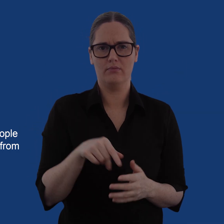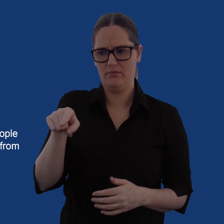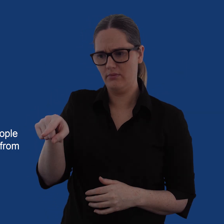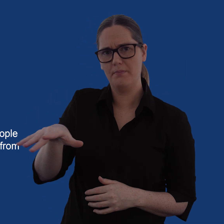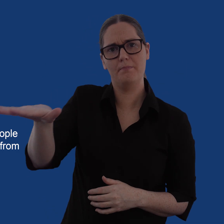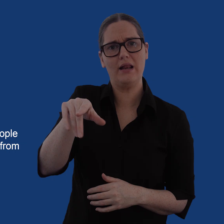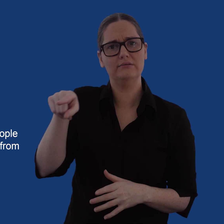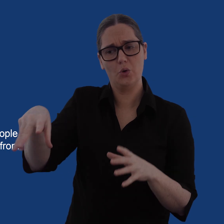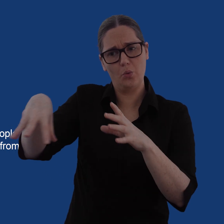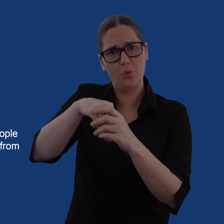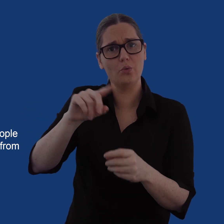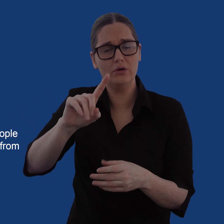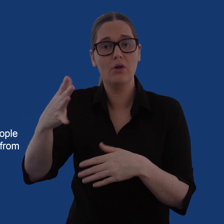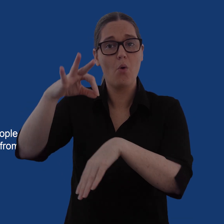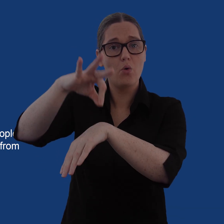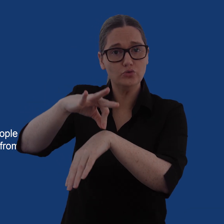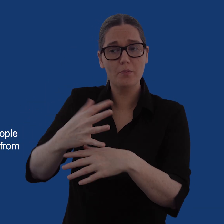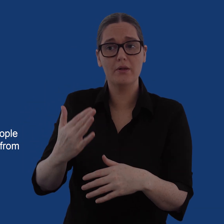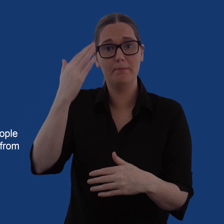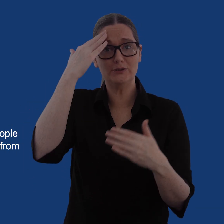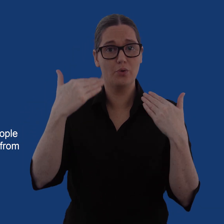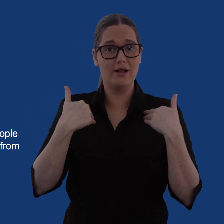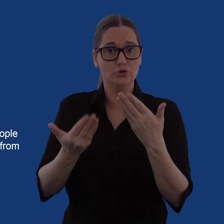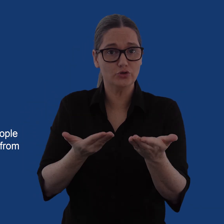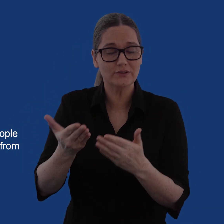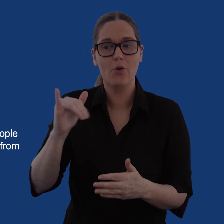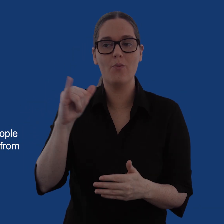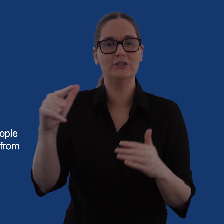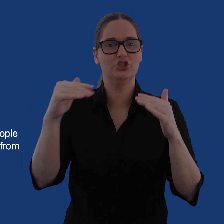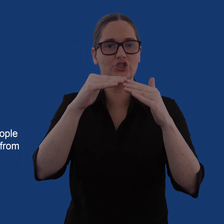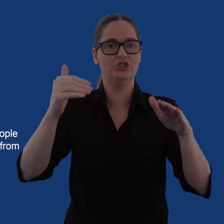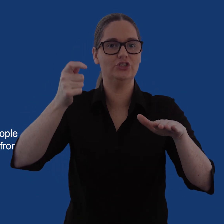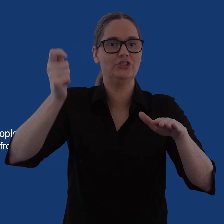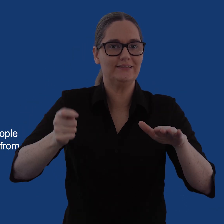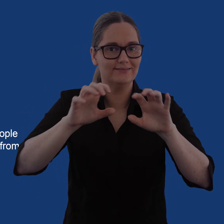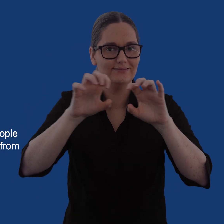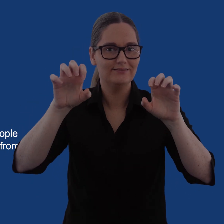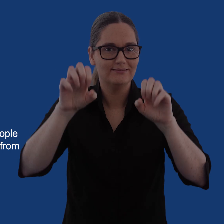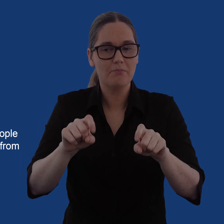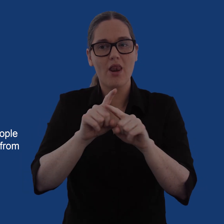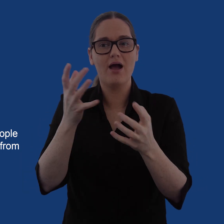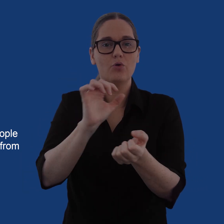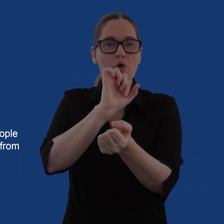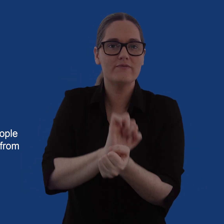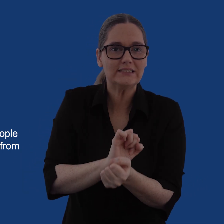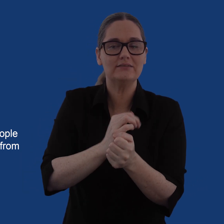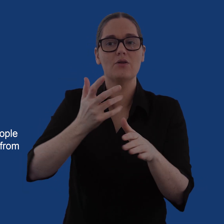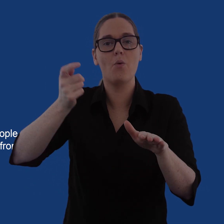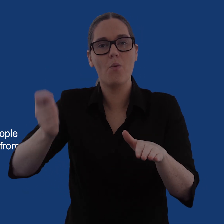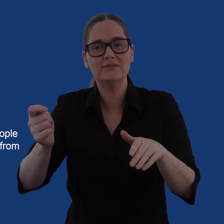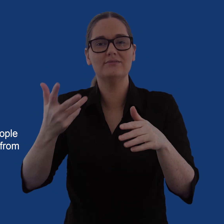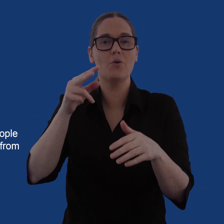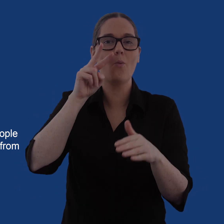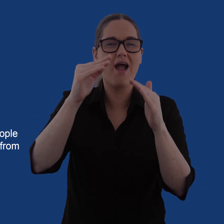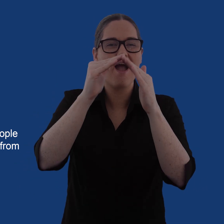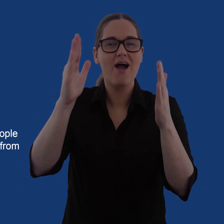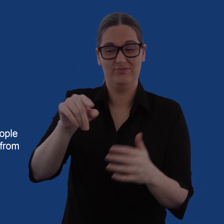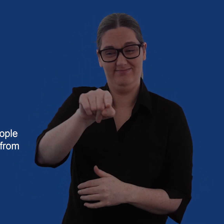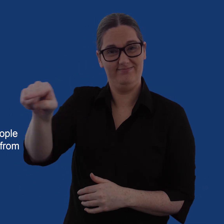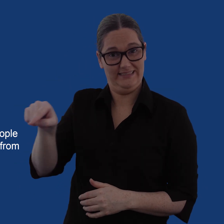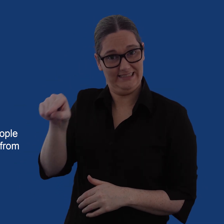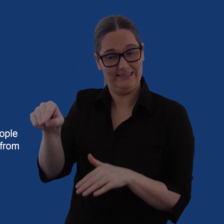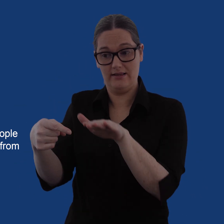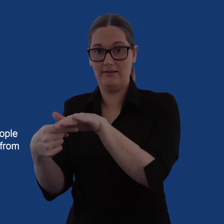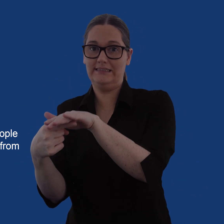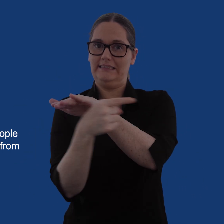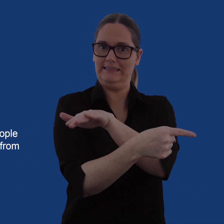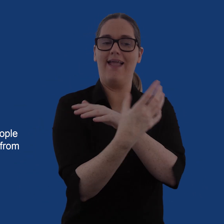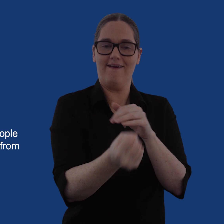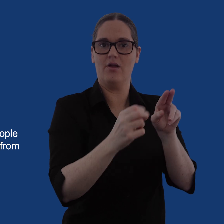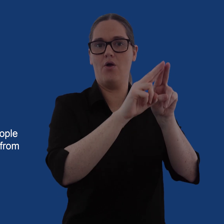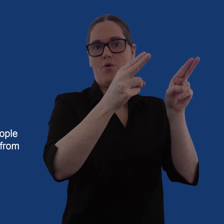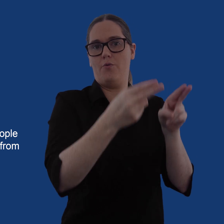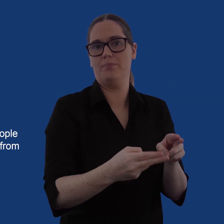like hospitals, mental health services or the justice system.